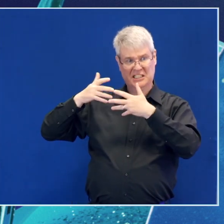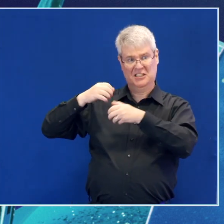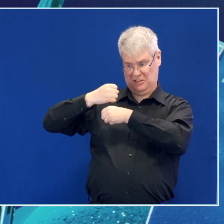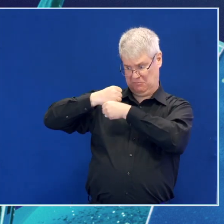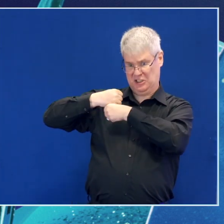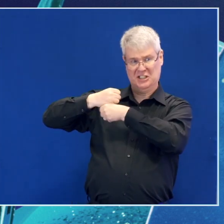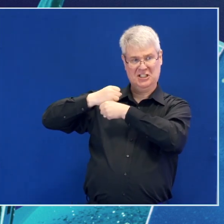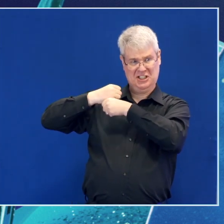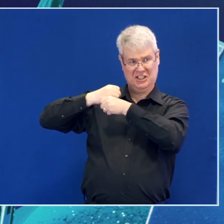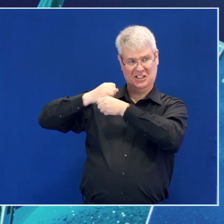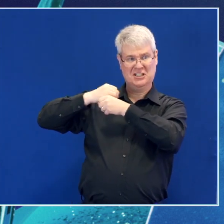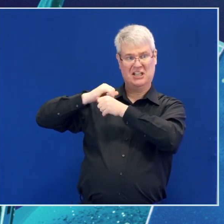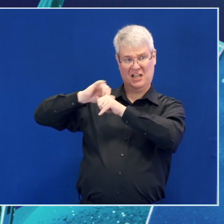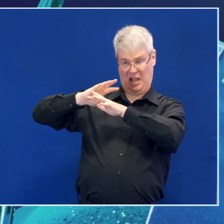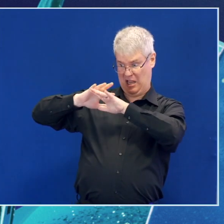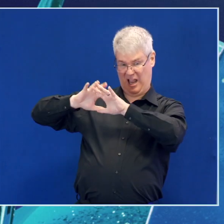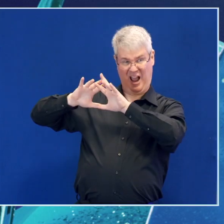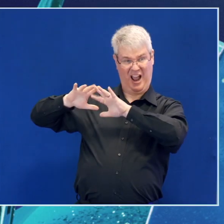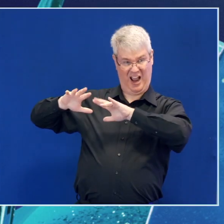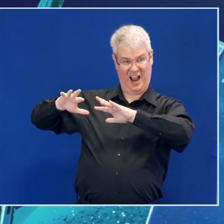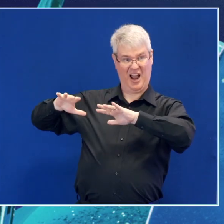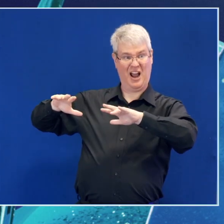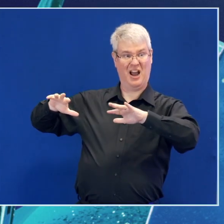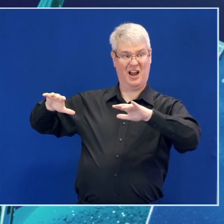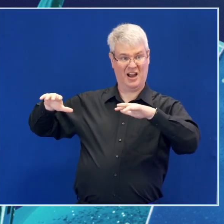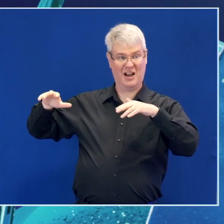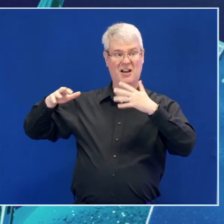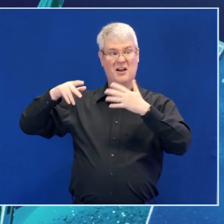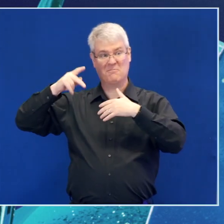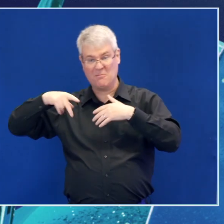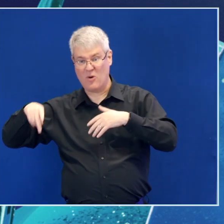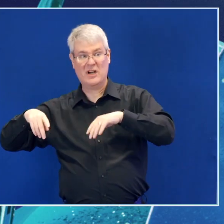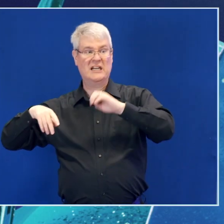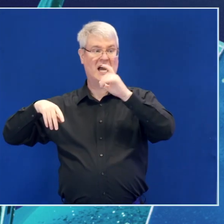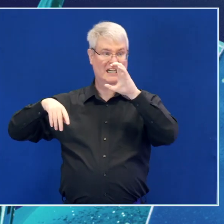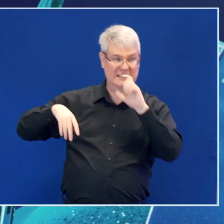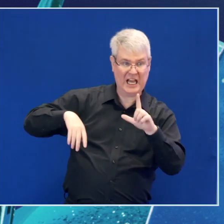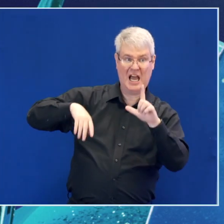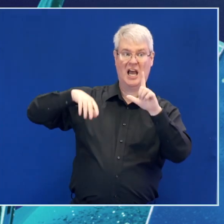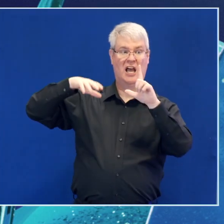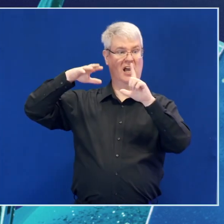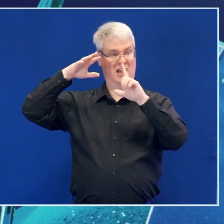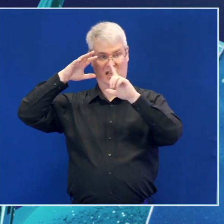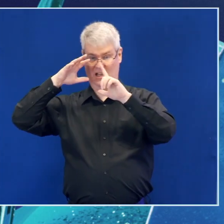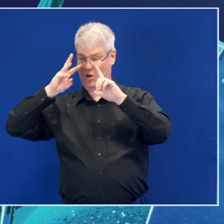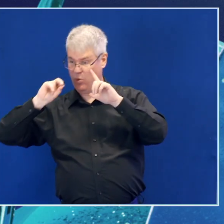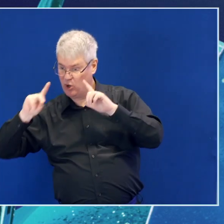like Word, PowerPoint, and Excel, we are building, like, for employees, for other organizations as well.